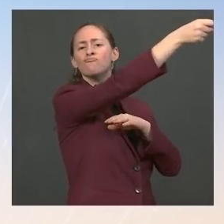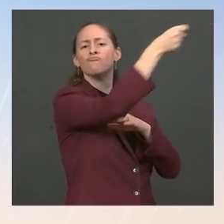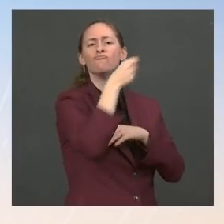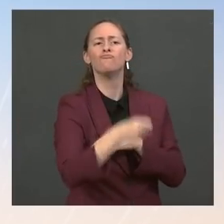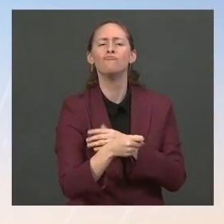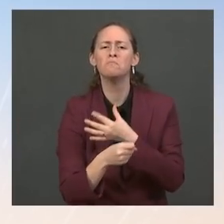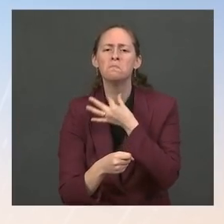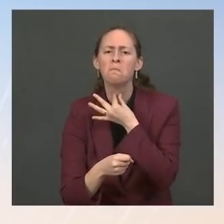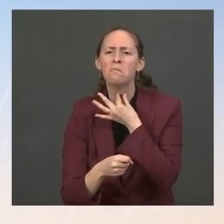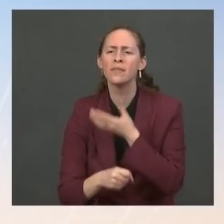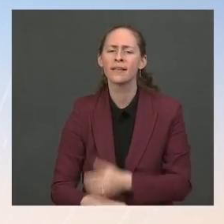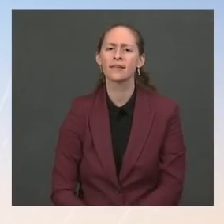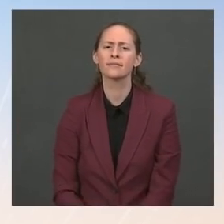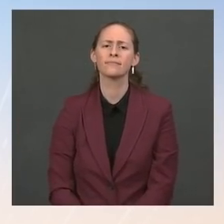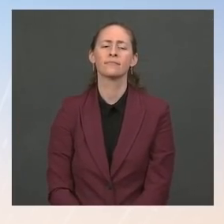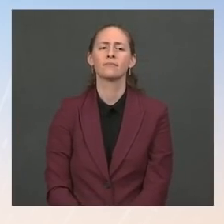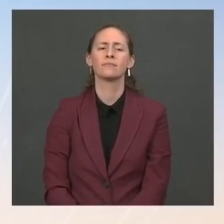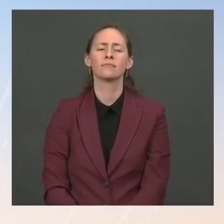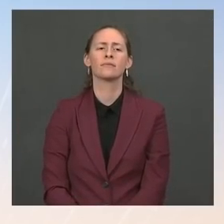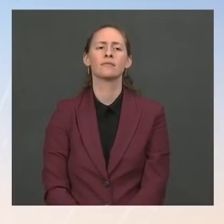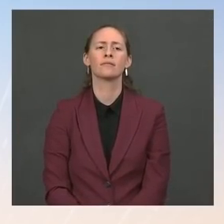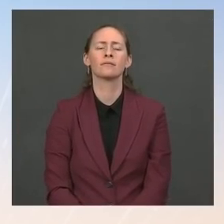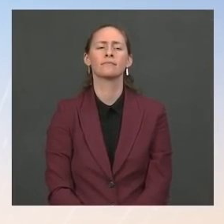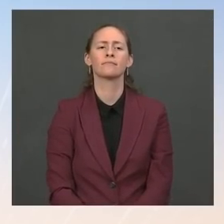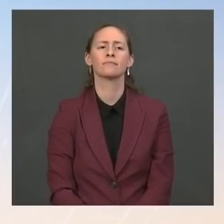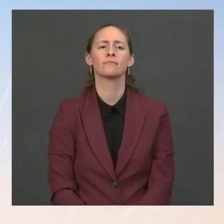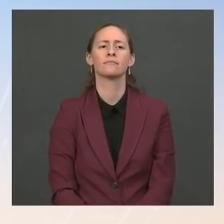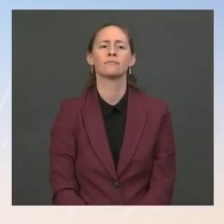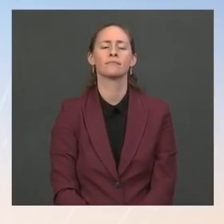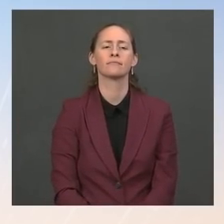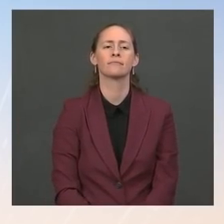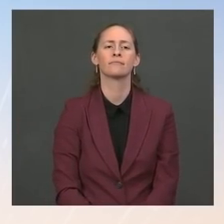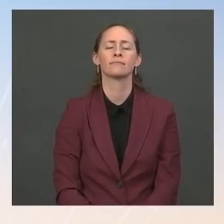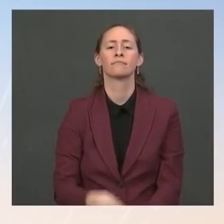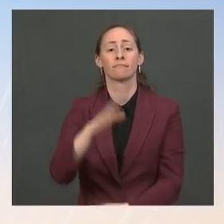he does intend to name a infrastructure coordinator